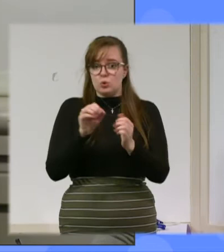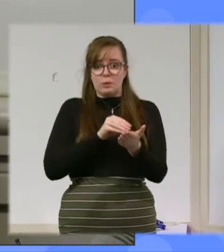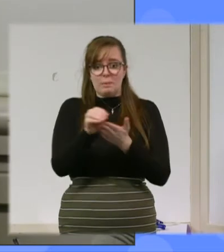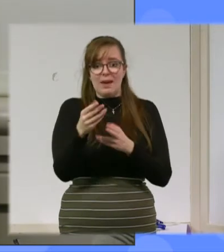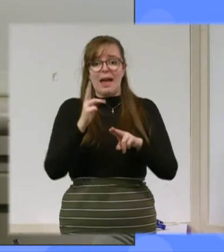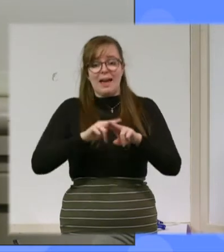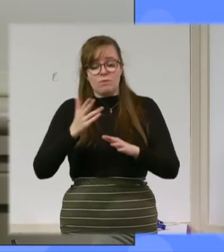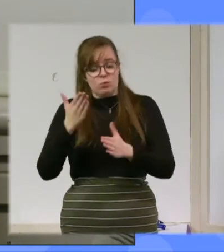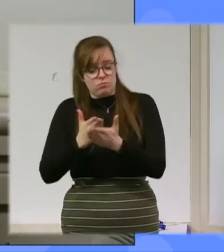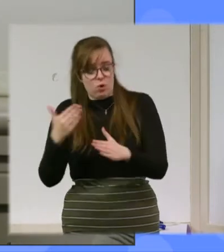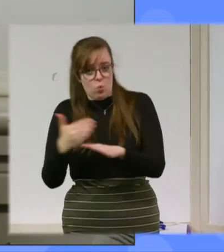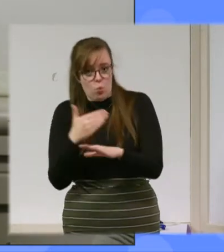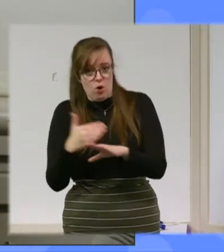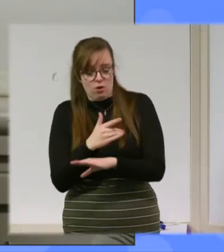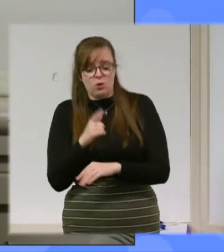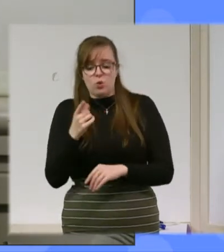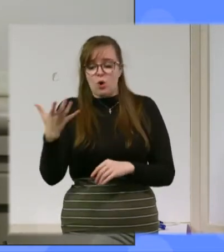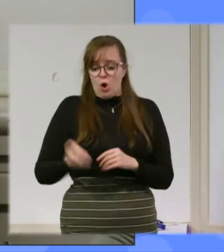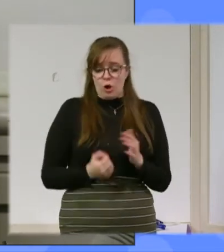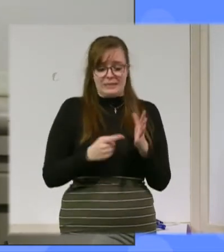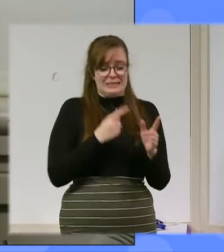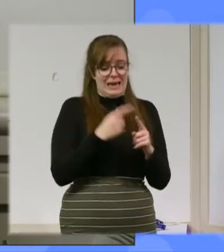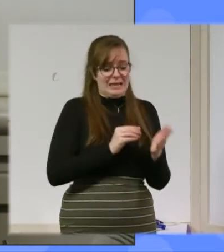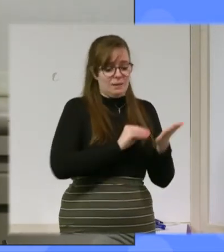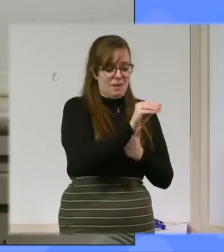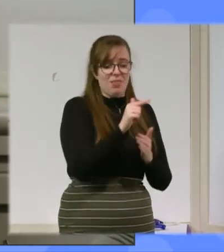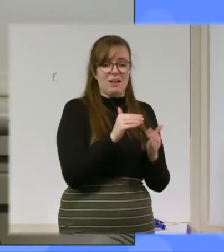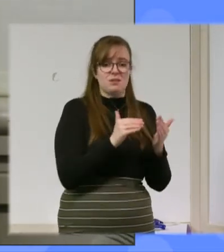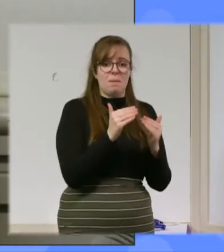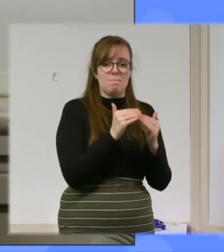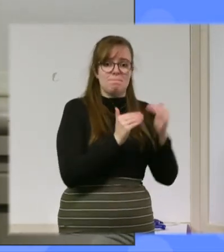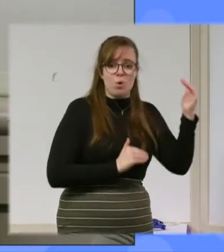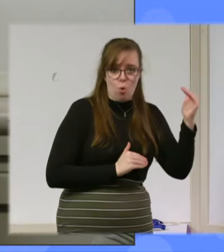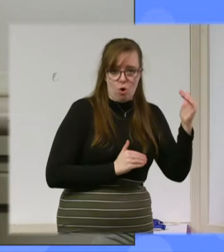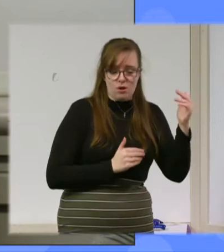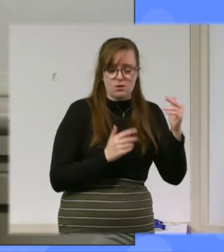in work on your earnings is considerably more than the tax you would pay on so